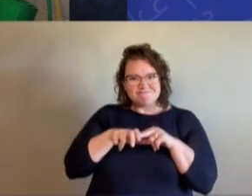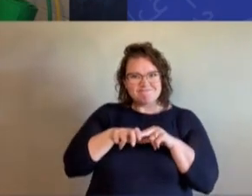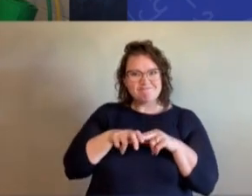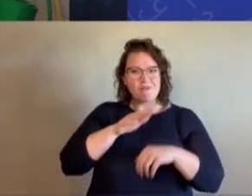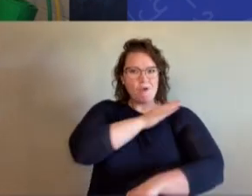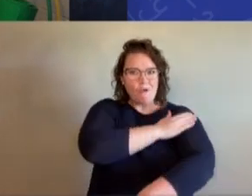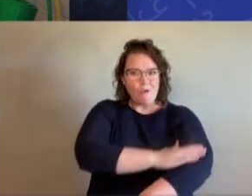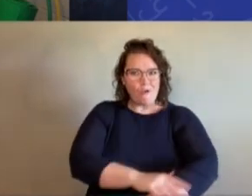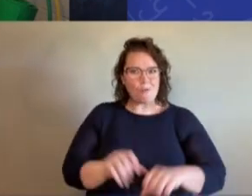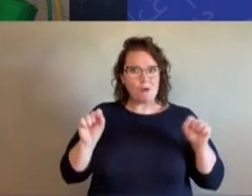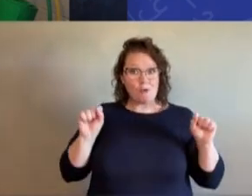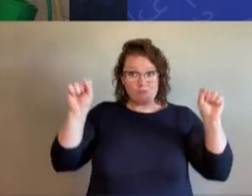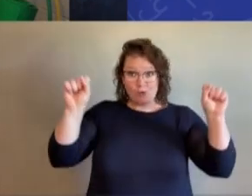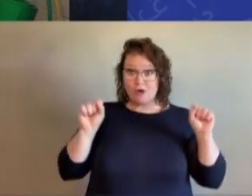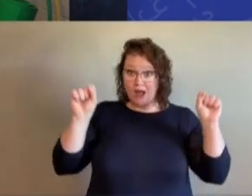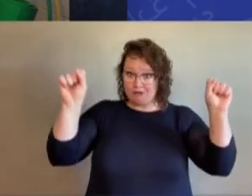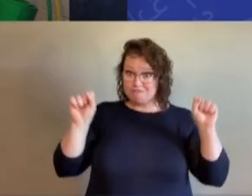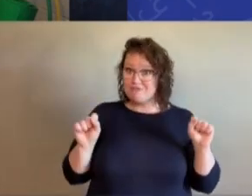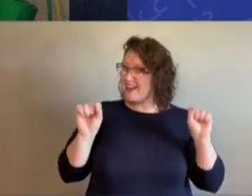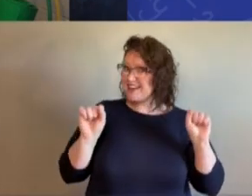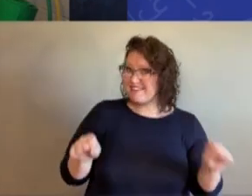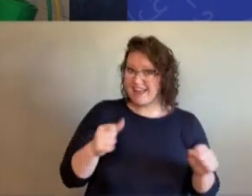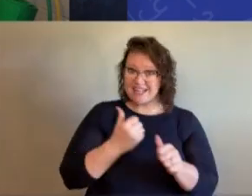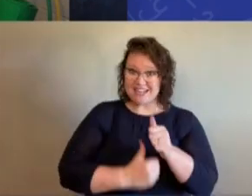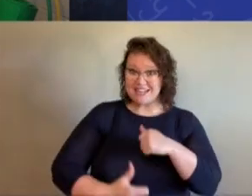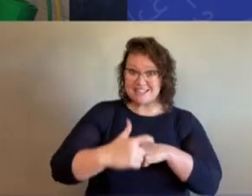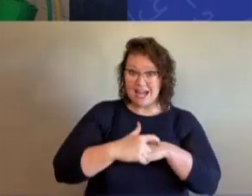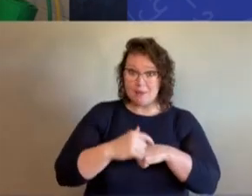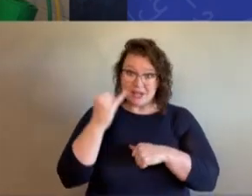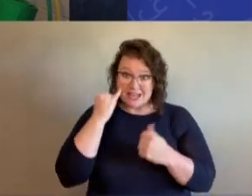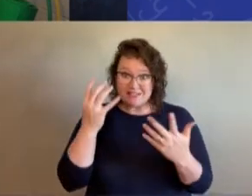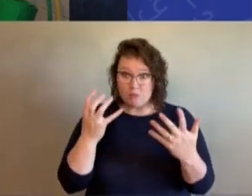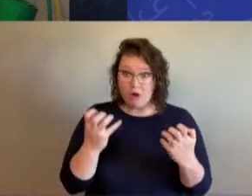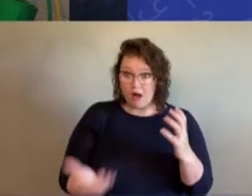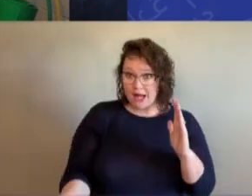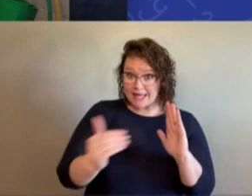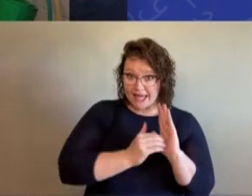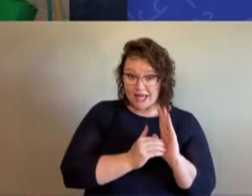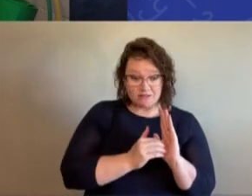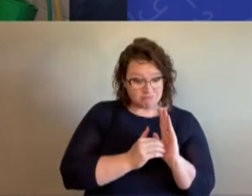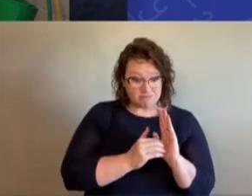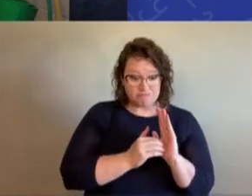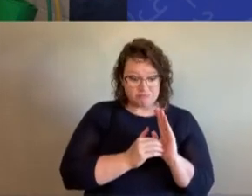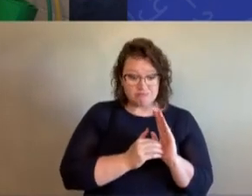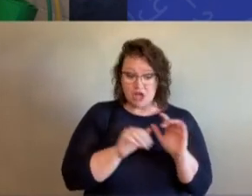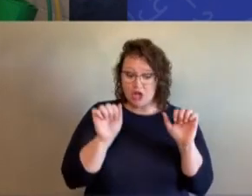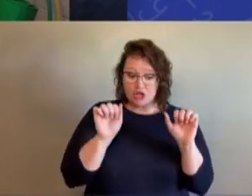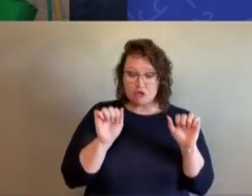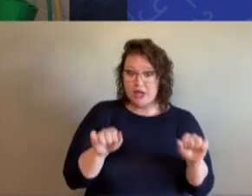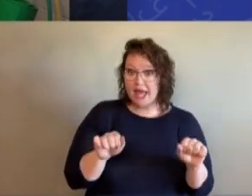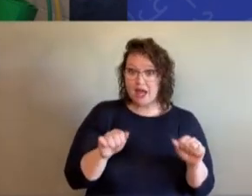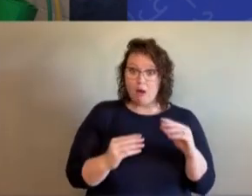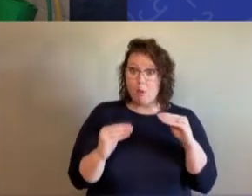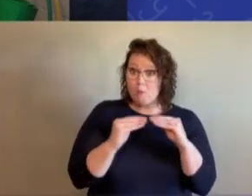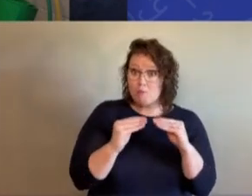And relax. That is my easy sitting arm workout.